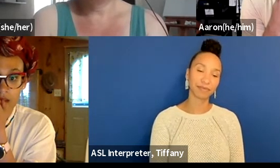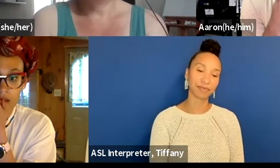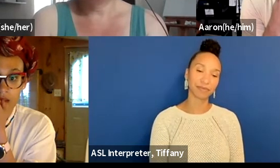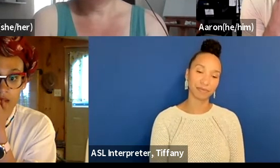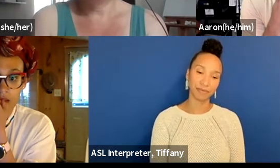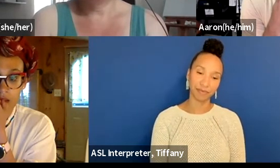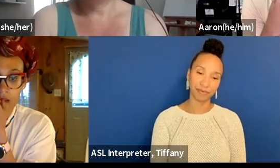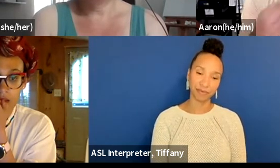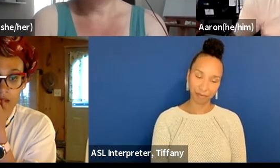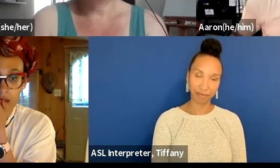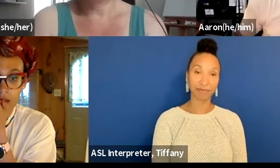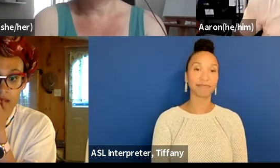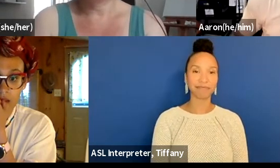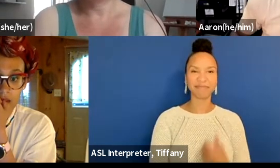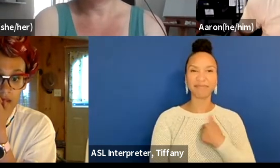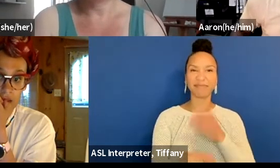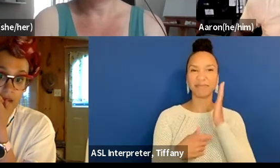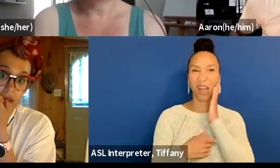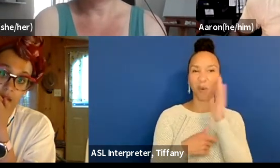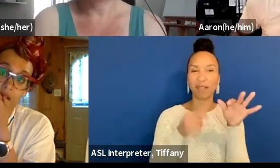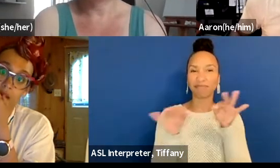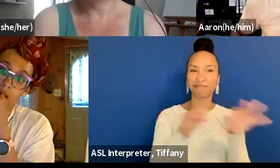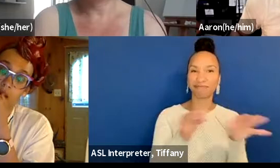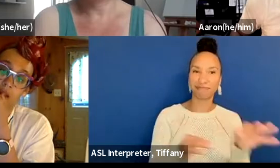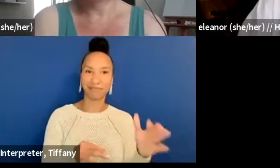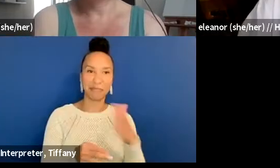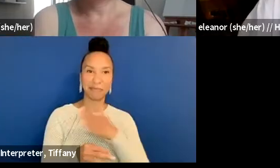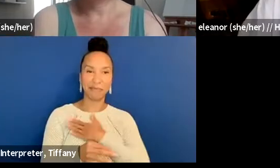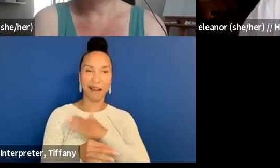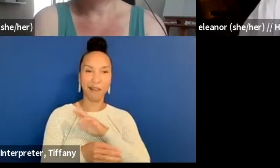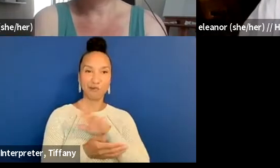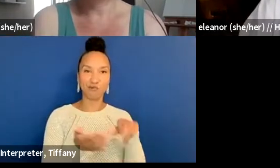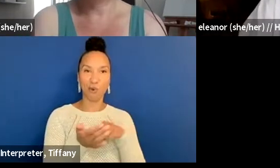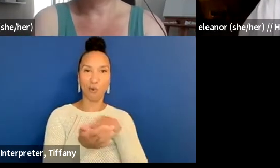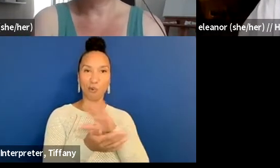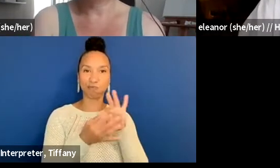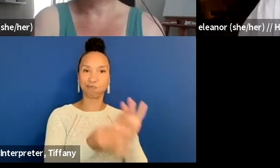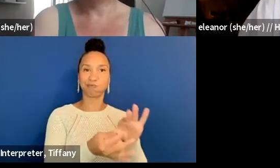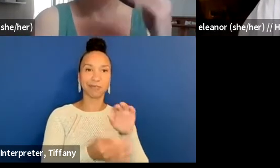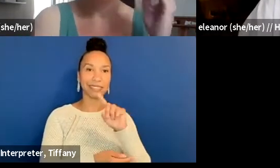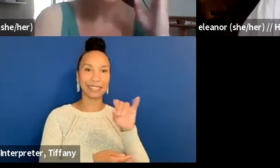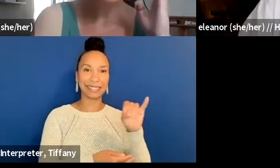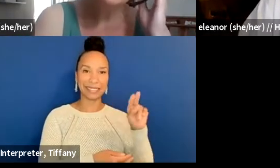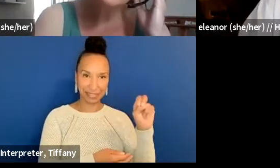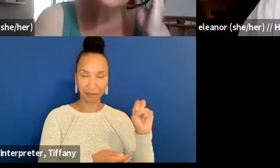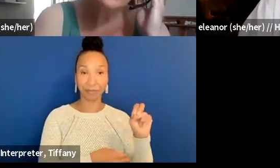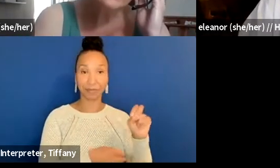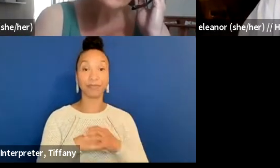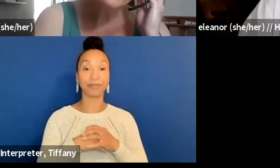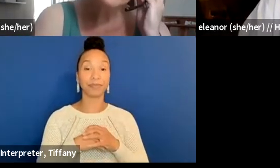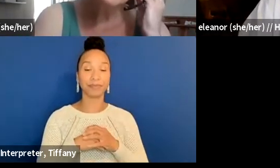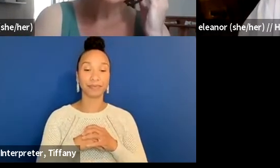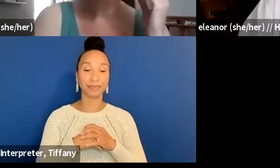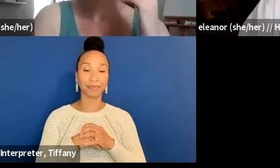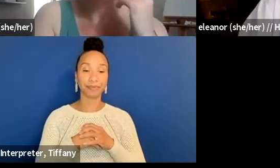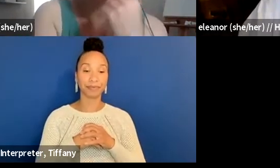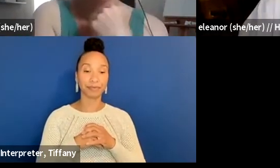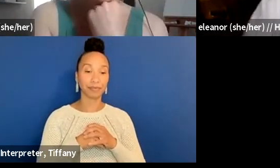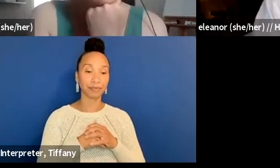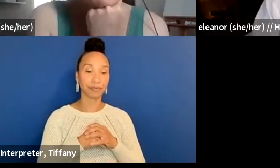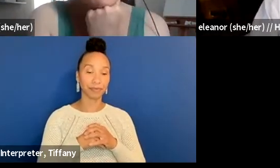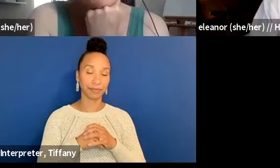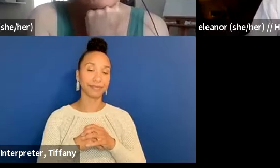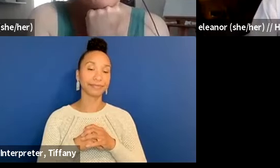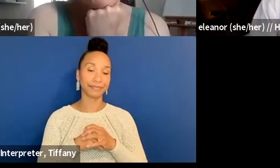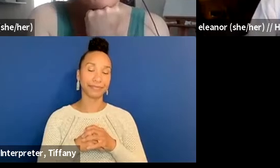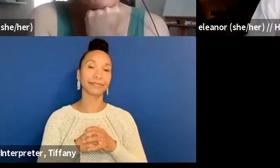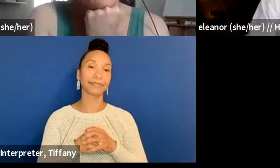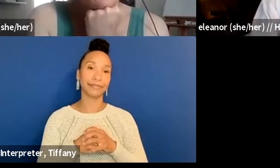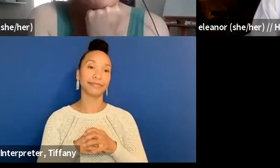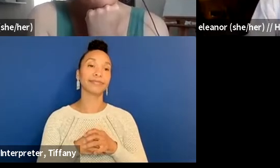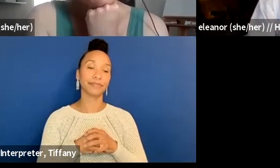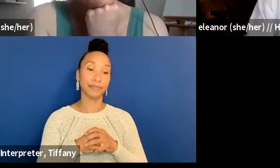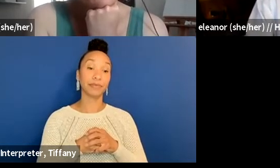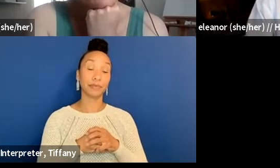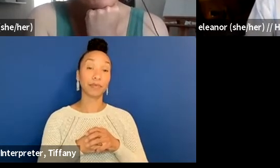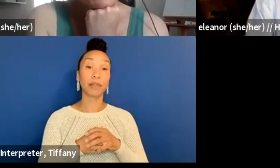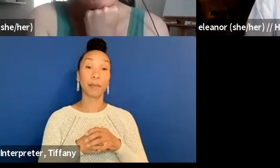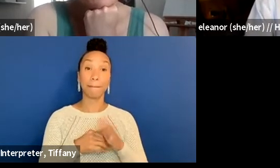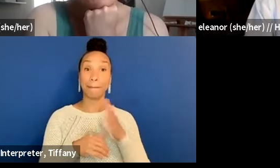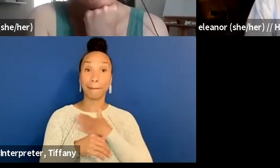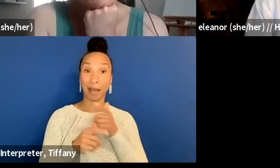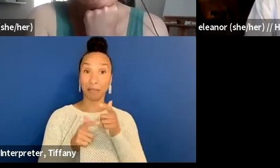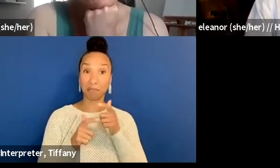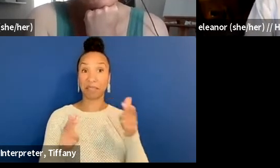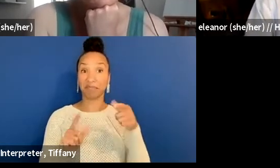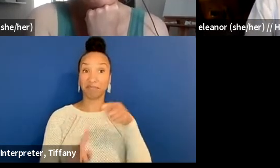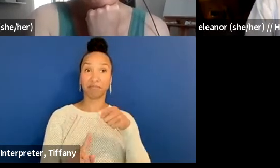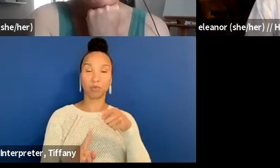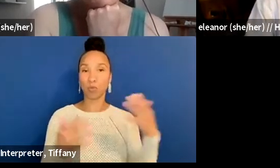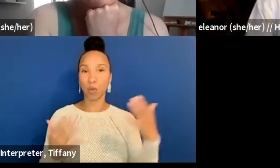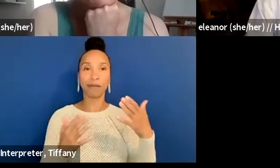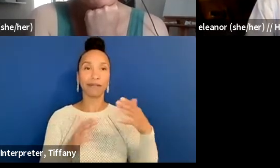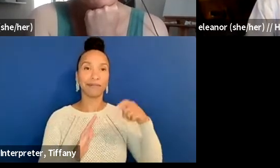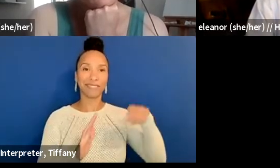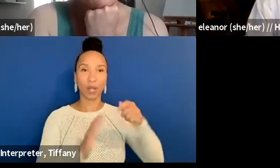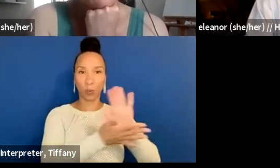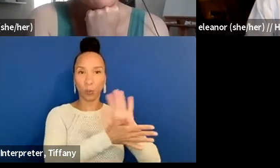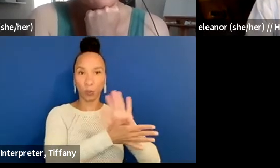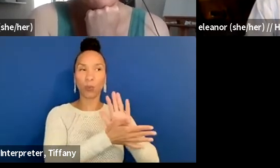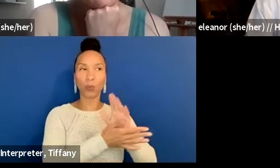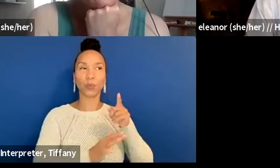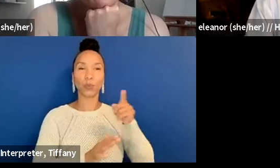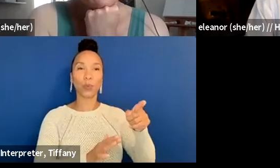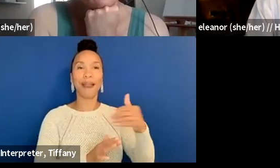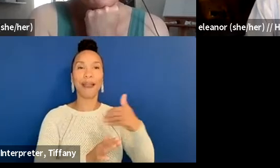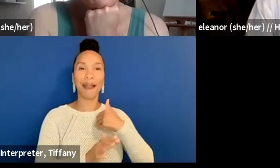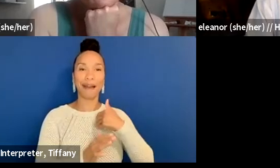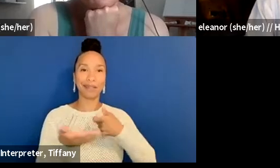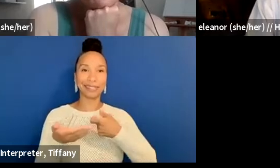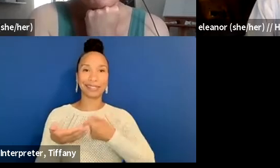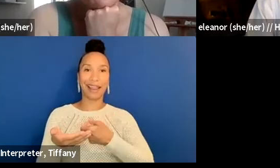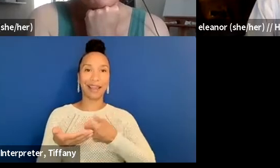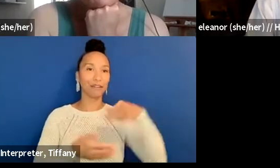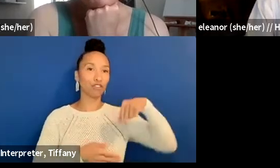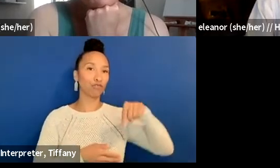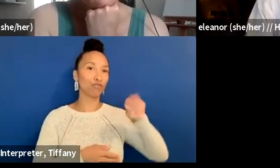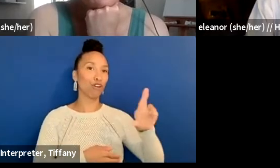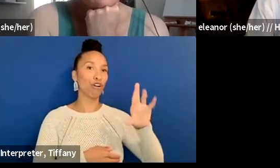x (they/themme): piece I created was the video, and that is shared with a qr code that you can scan with a smartphone that takes you to the video online, there is an image of my hair the tips of my blonde hair.